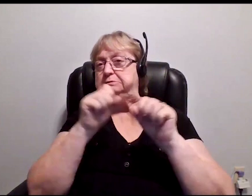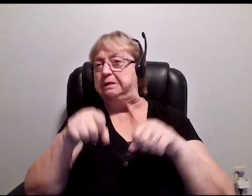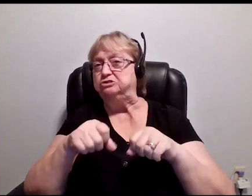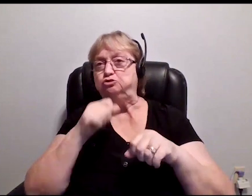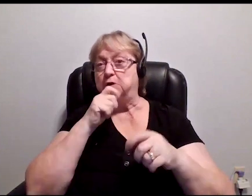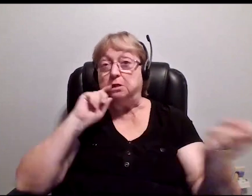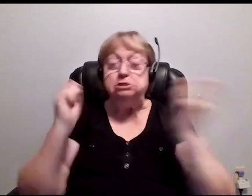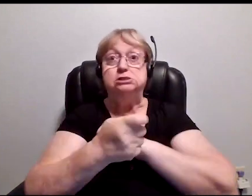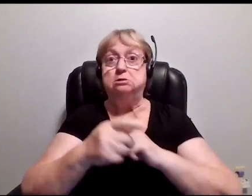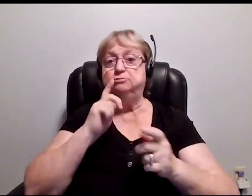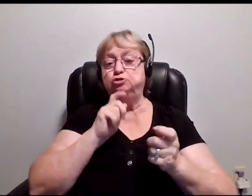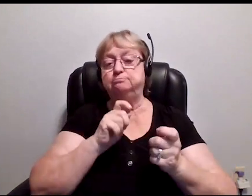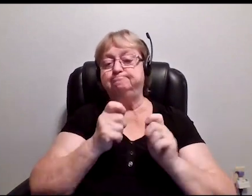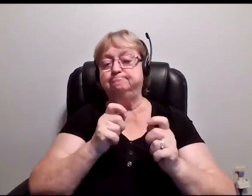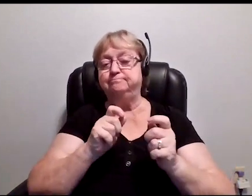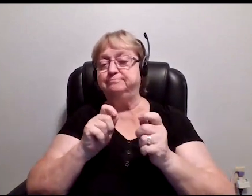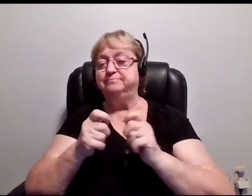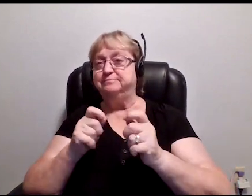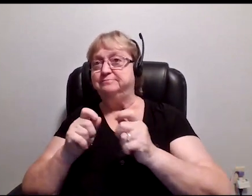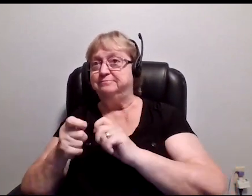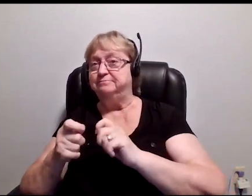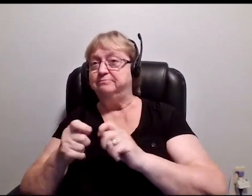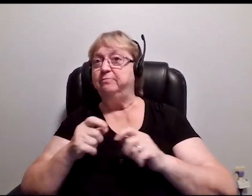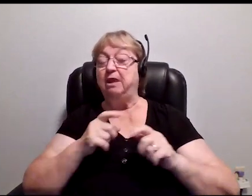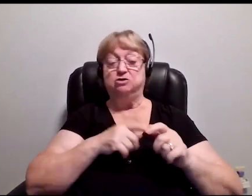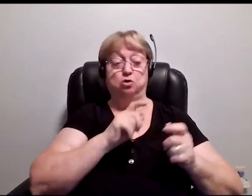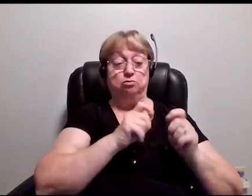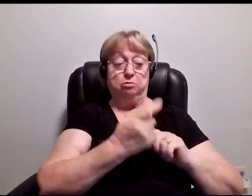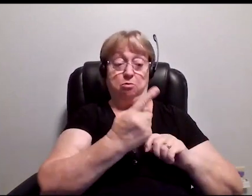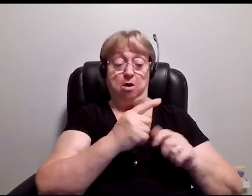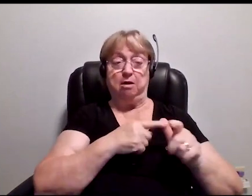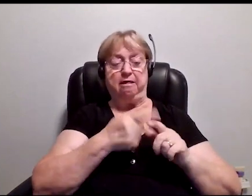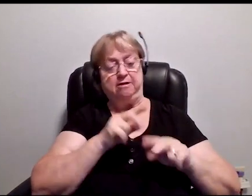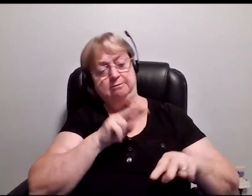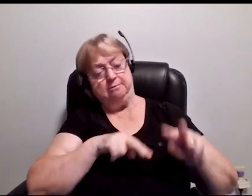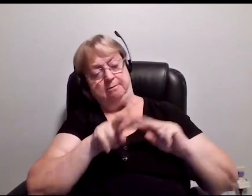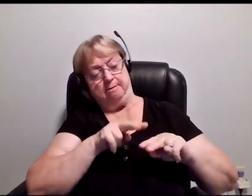our instructional practice and then we can assess the impacts of these new strategies. One thing that I would like to point out